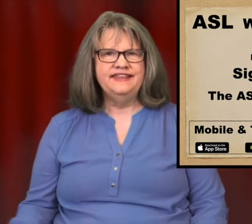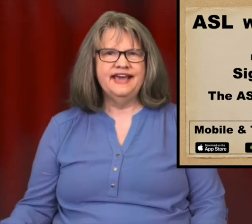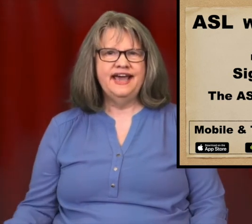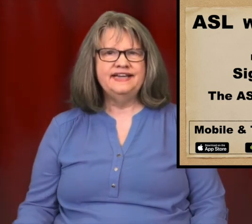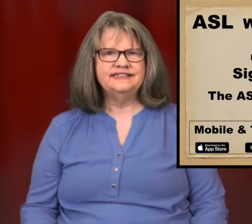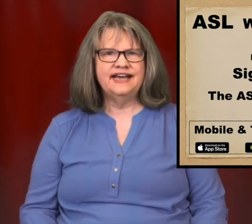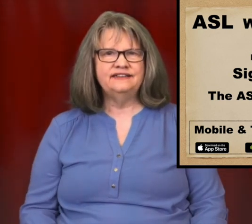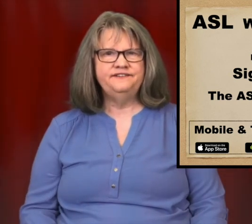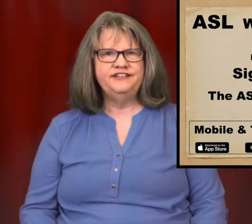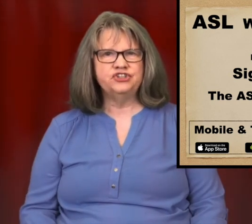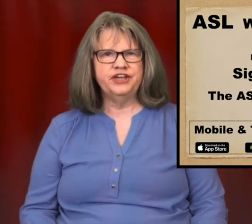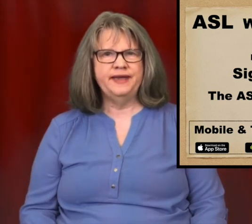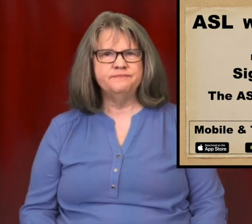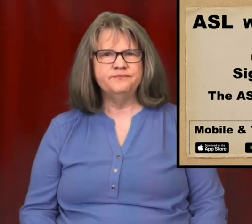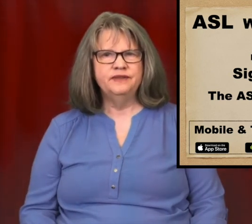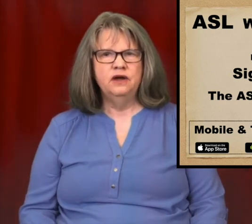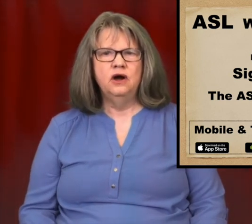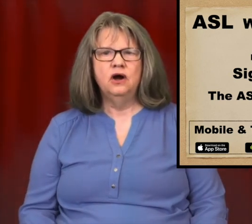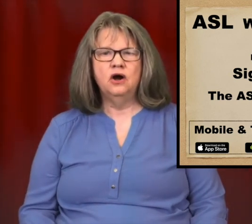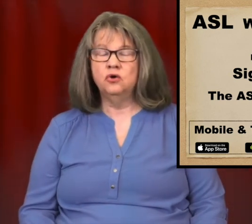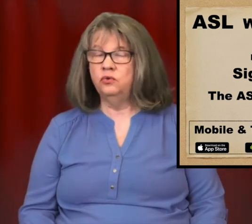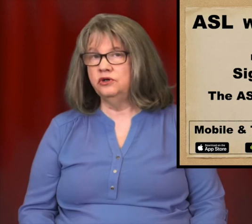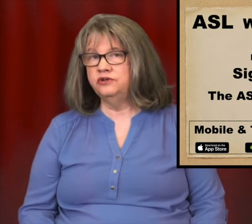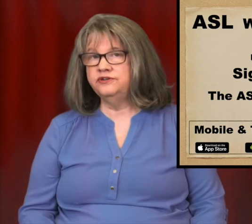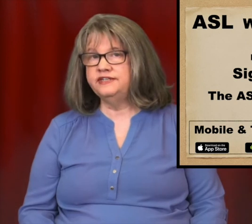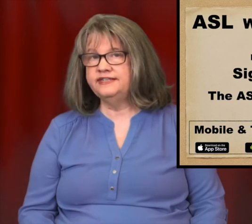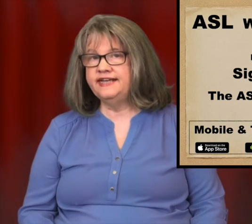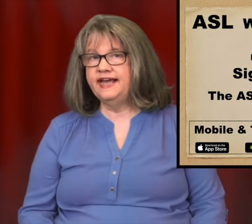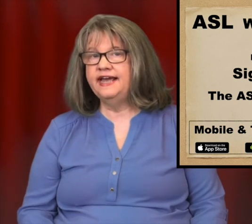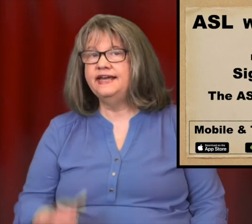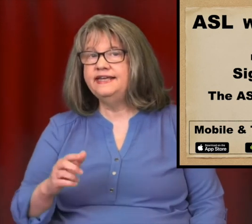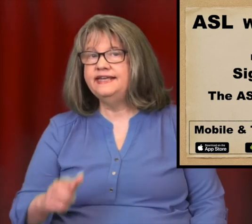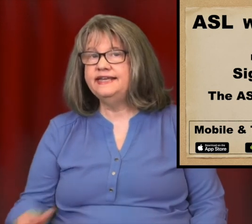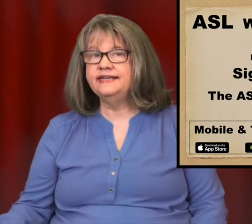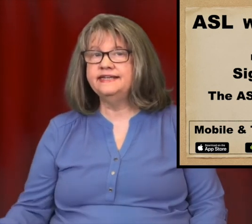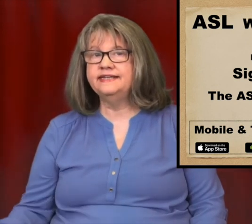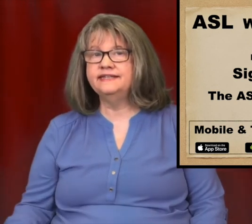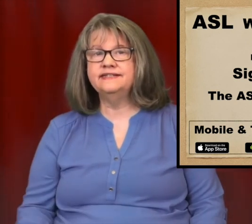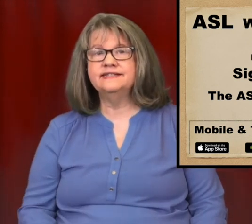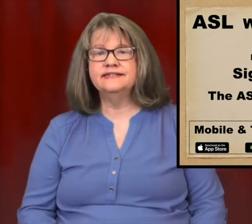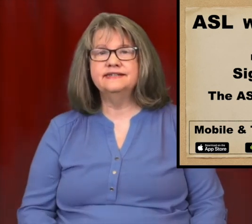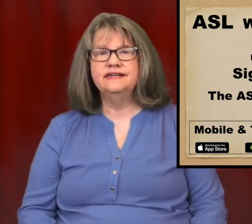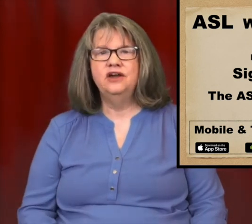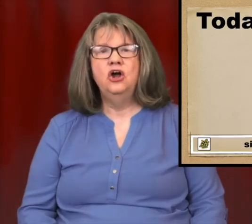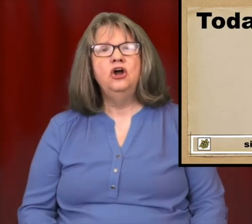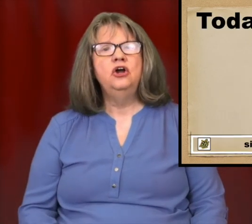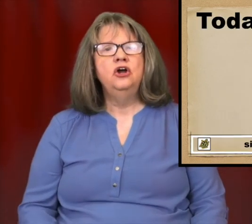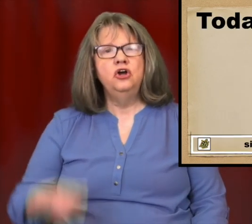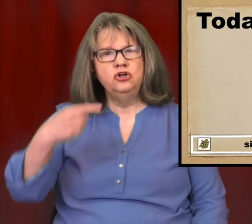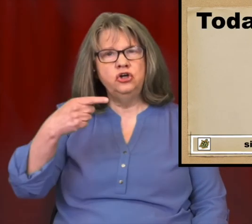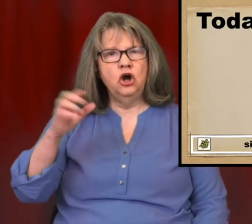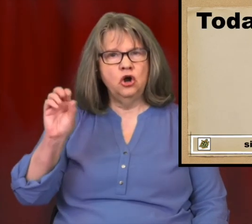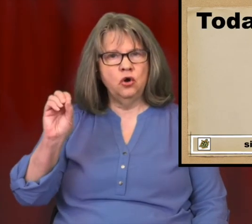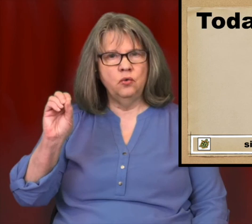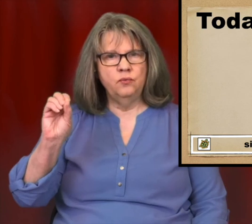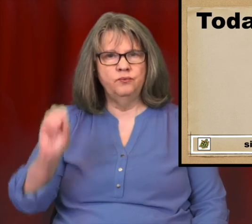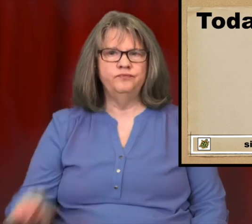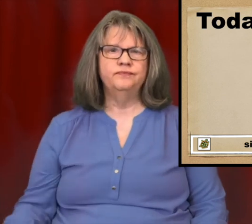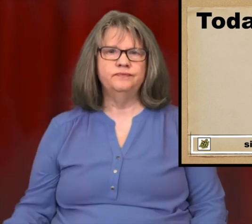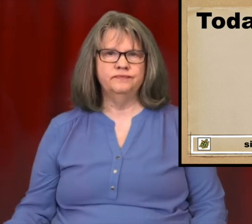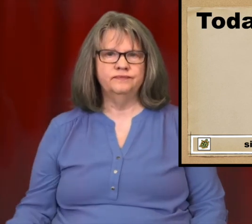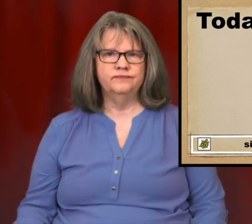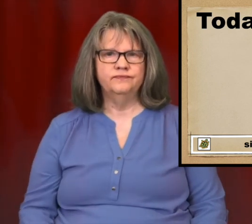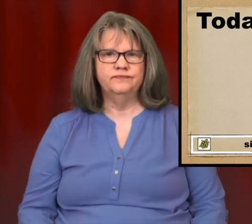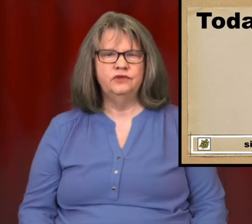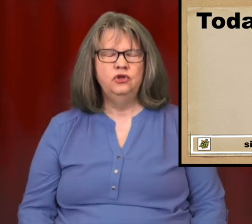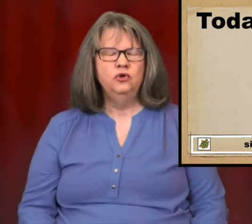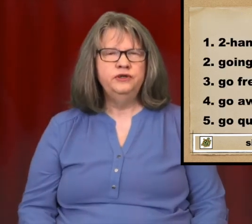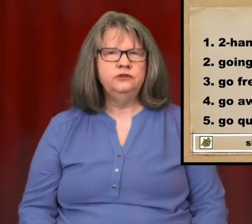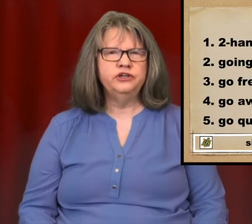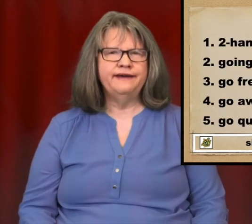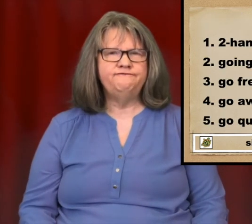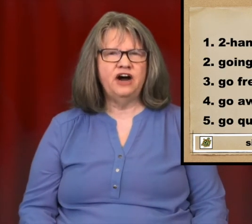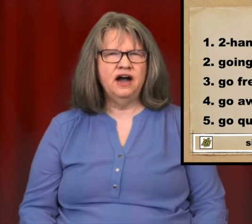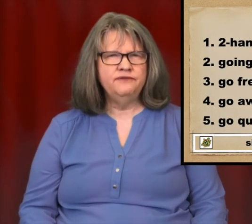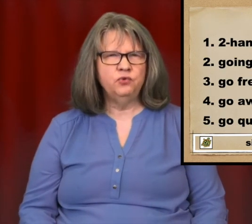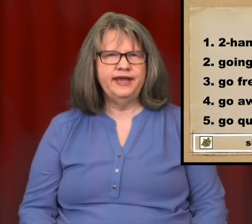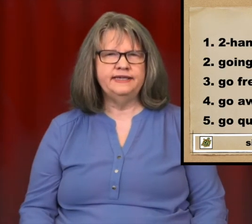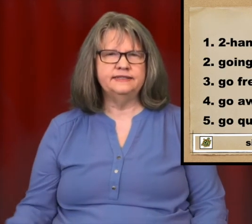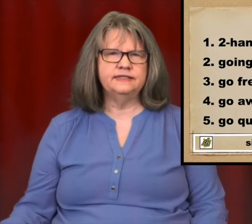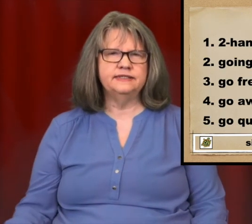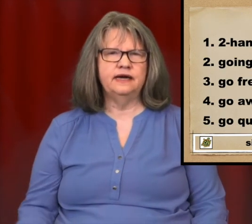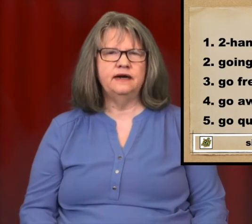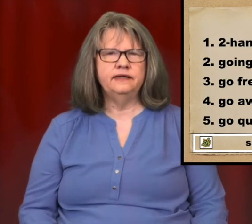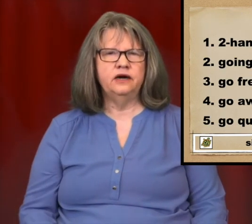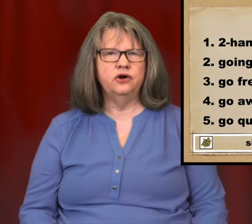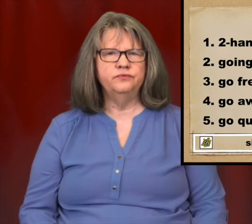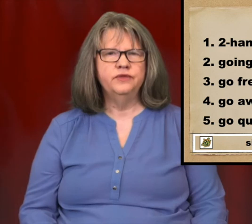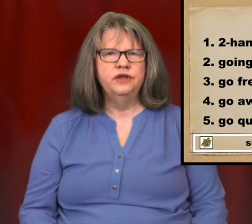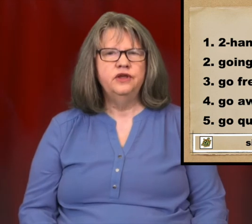ASL Adventure Game. Our word today is "go". We'll look at five ways to sign "go". The